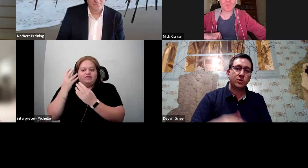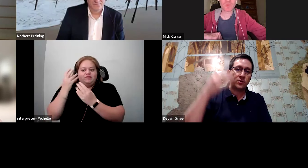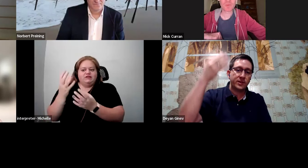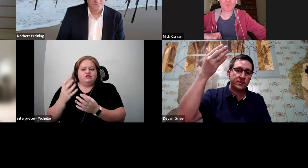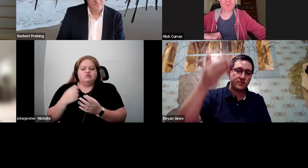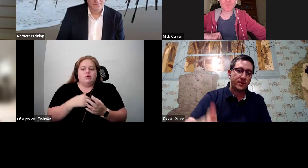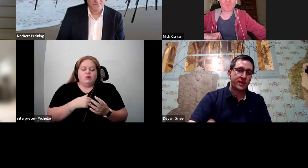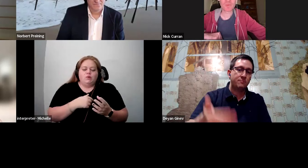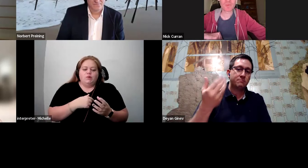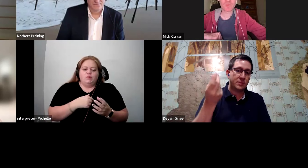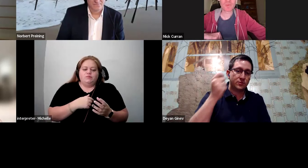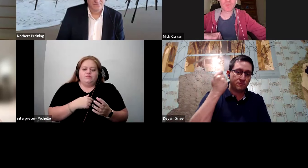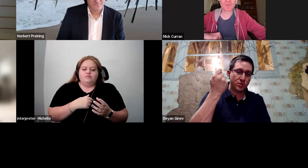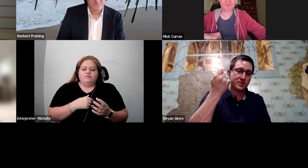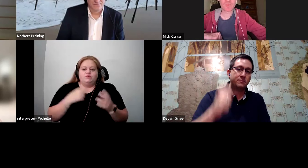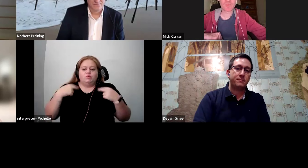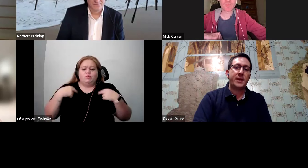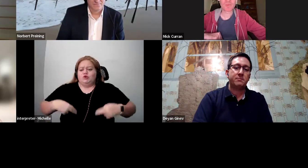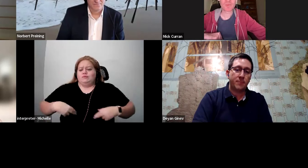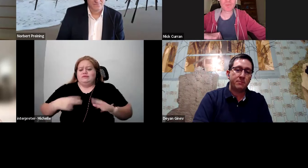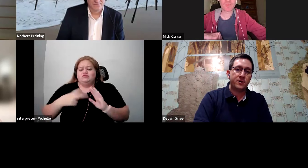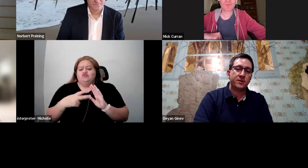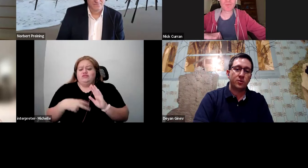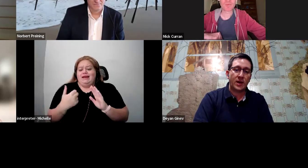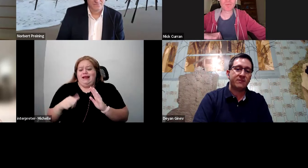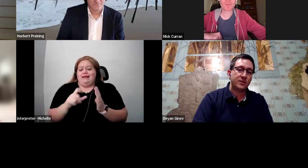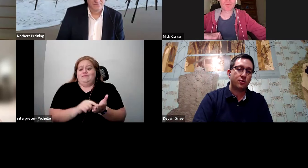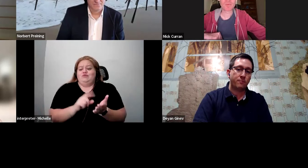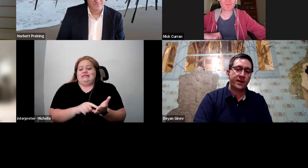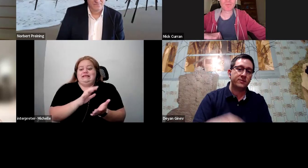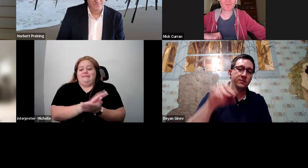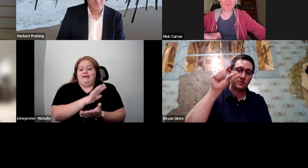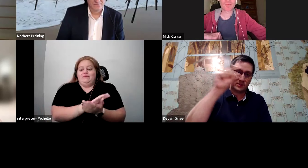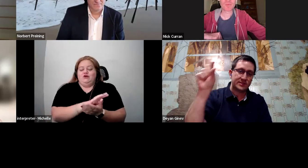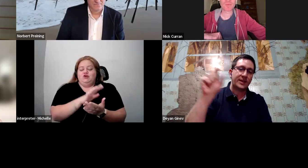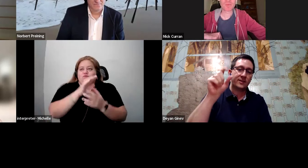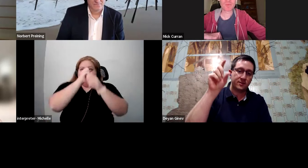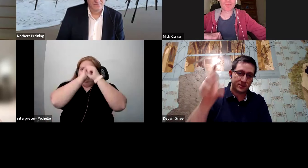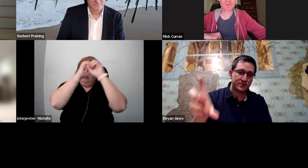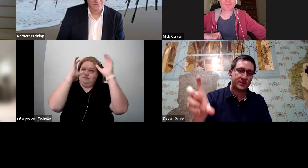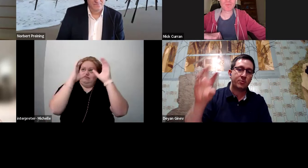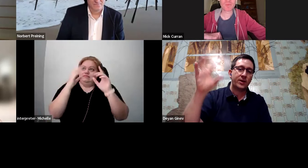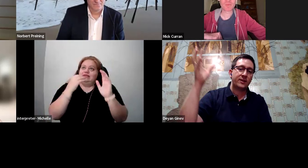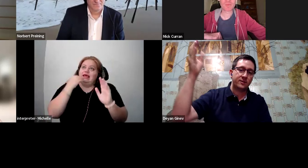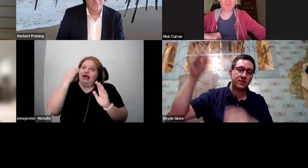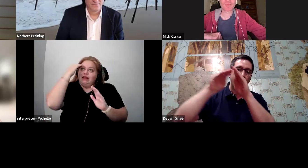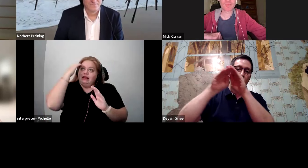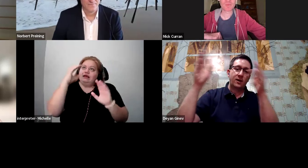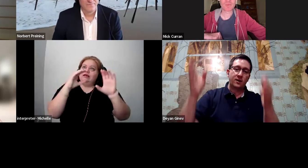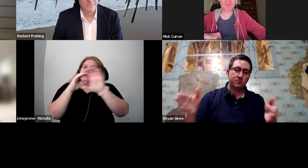When you read any piece of printed paper, you have it in your mind, this is a heading. This is a table heading.